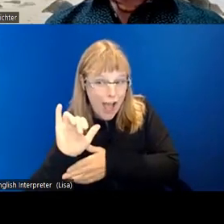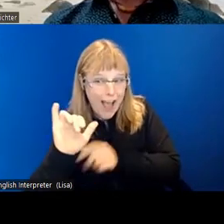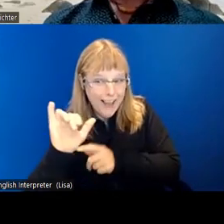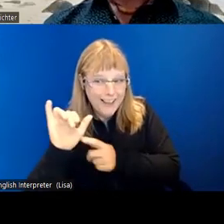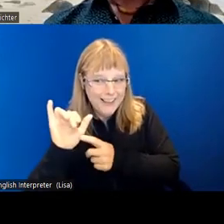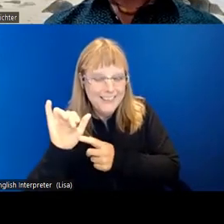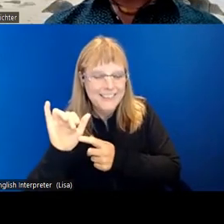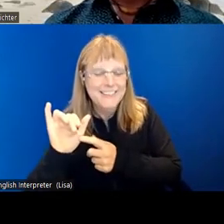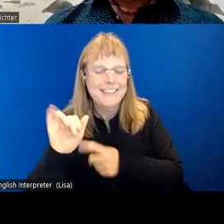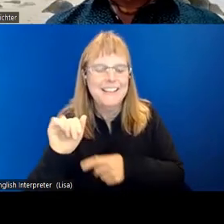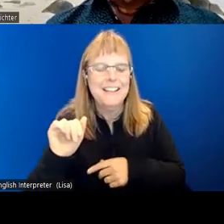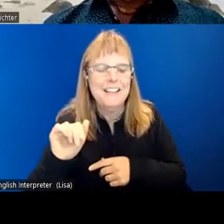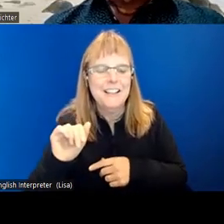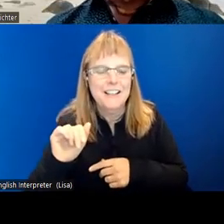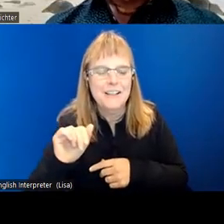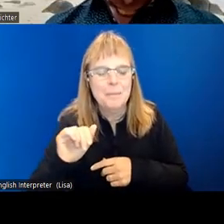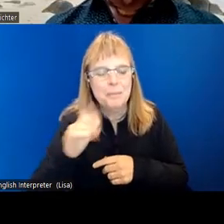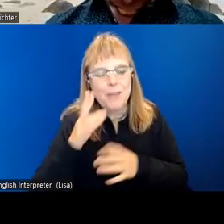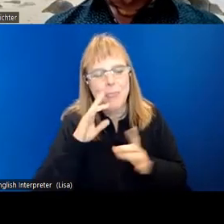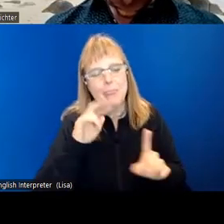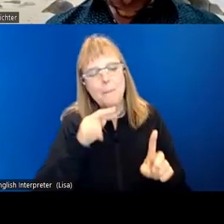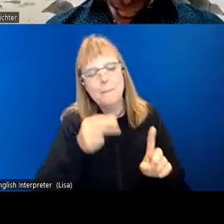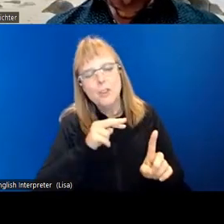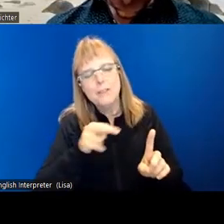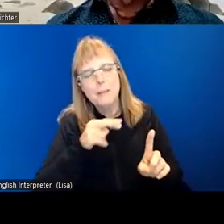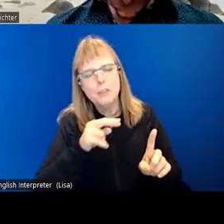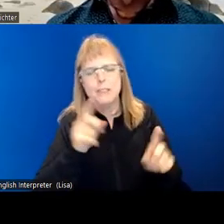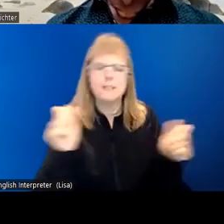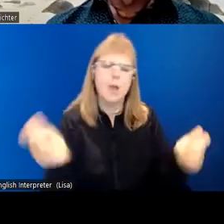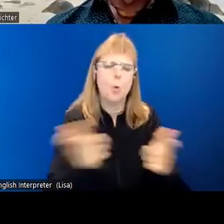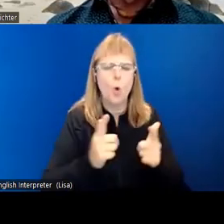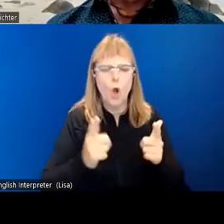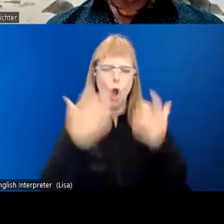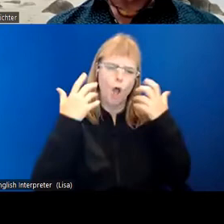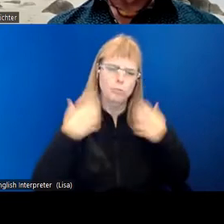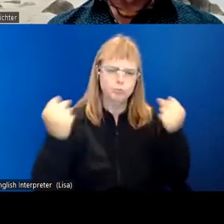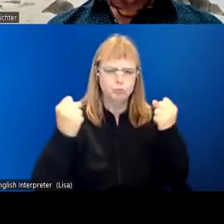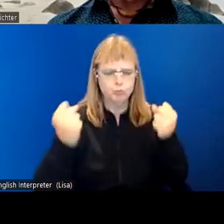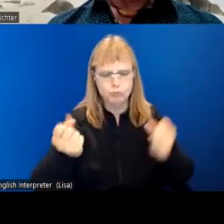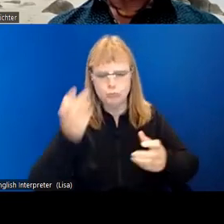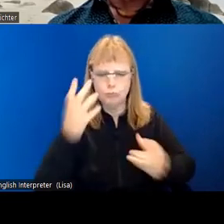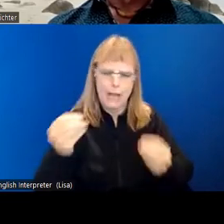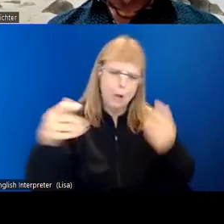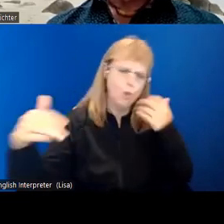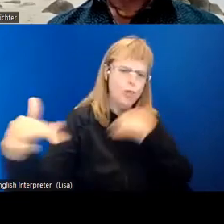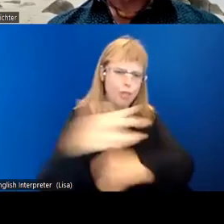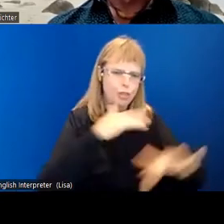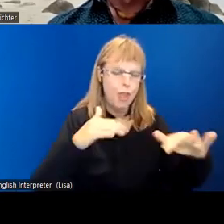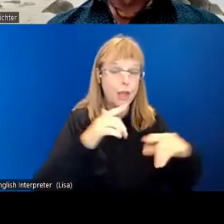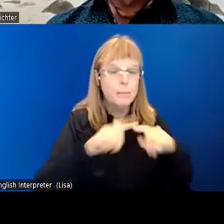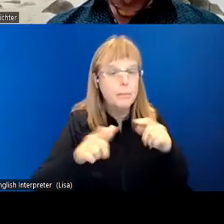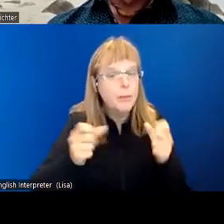The perception is that we're all out there and we're bold, but many of us are not.